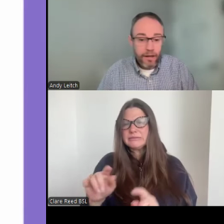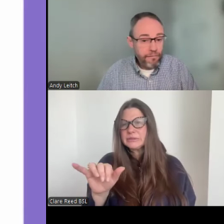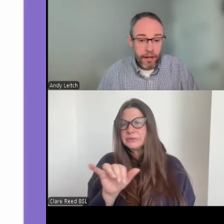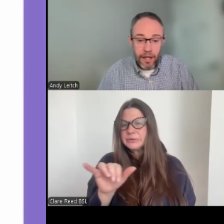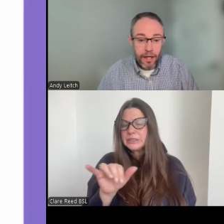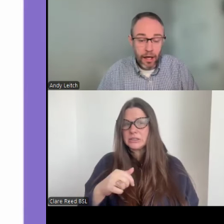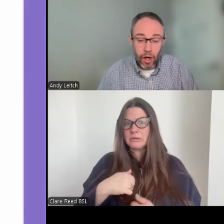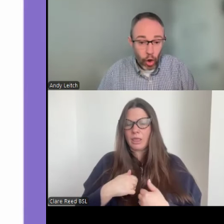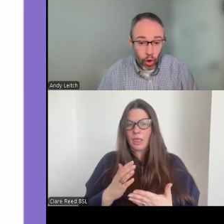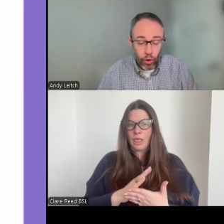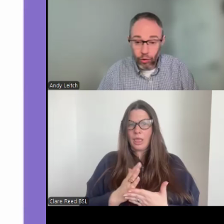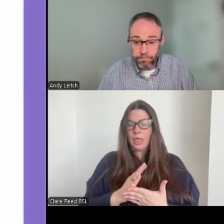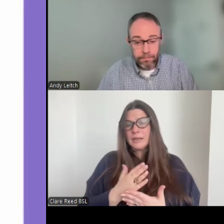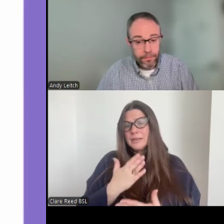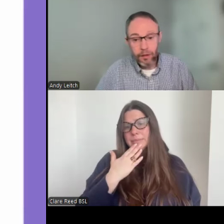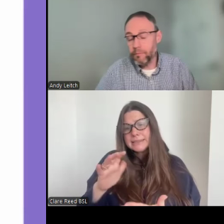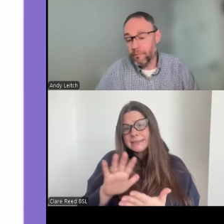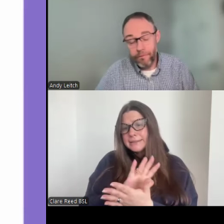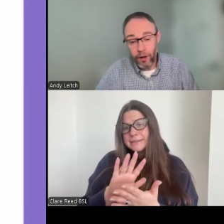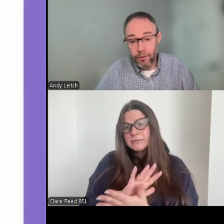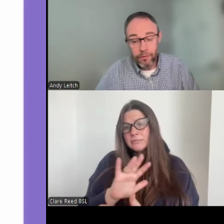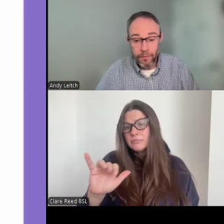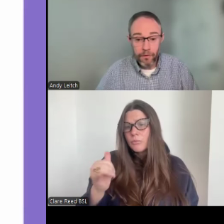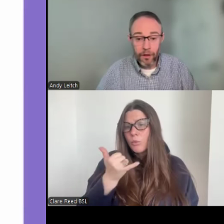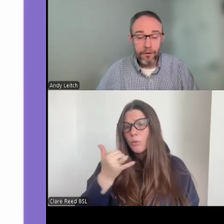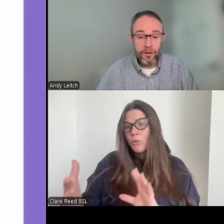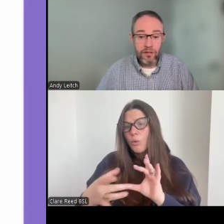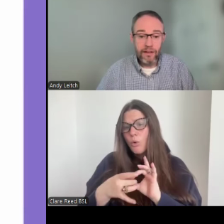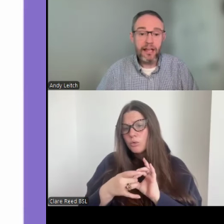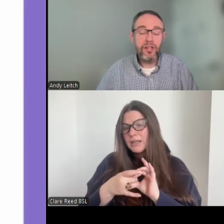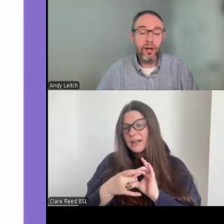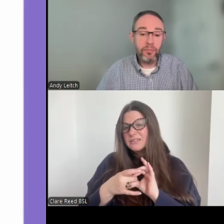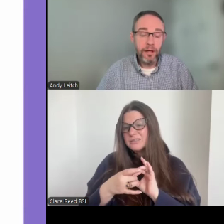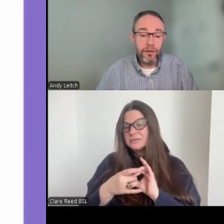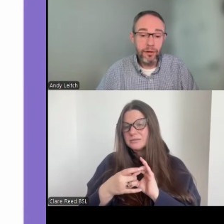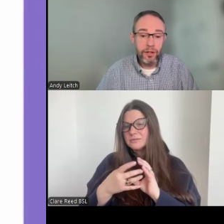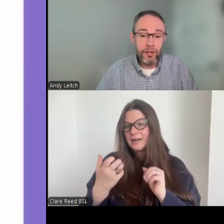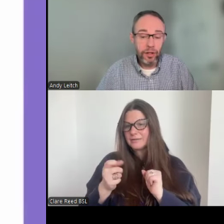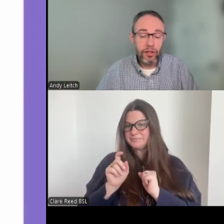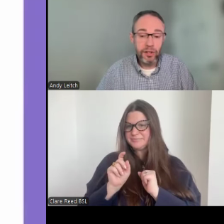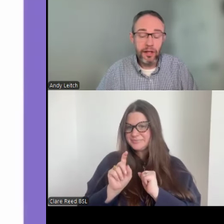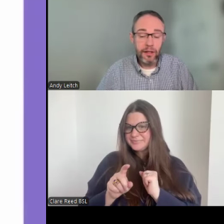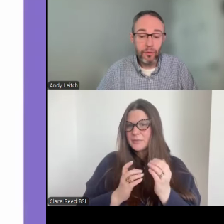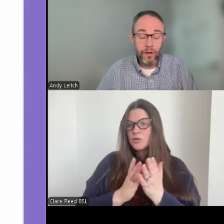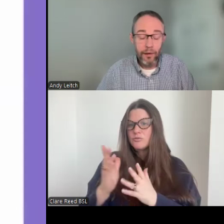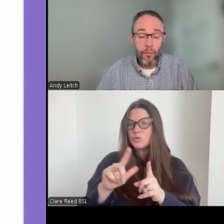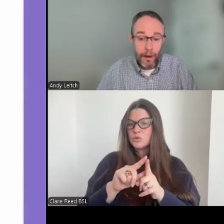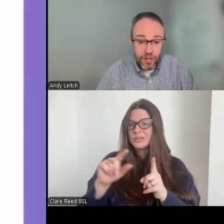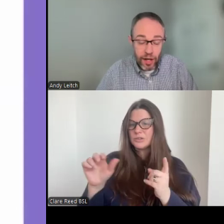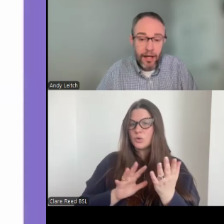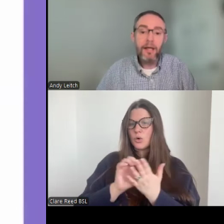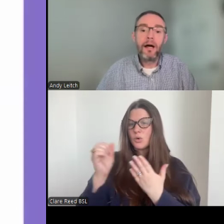give me a call or follow the process of getting in touch with me through the Digital Culture Network website,